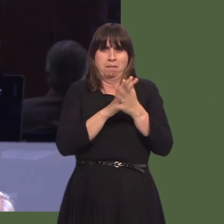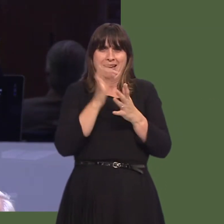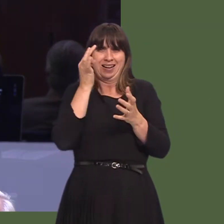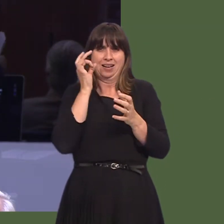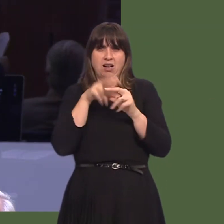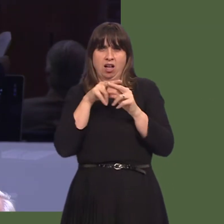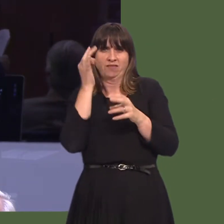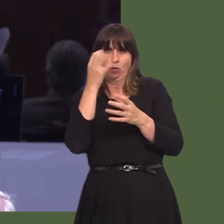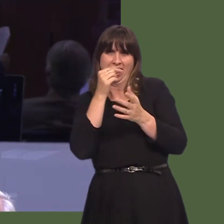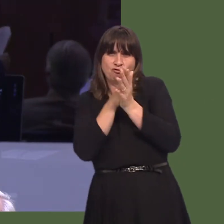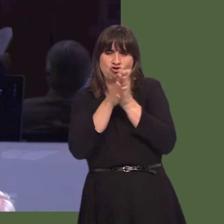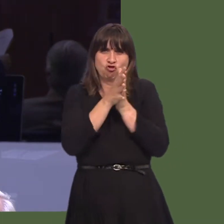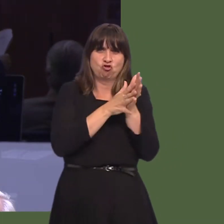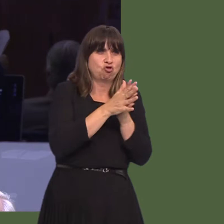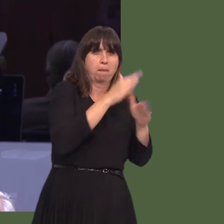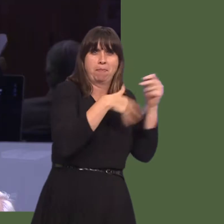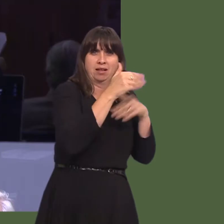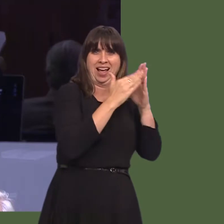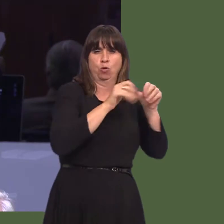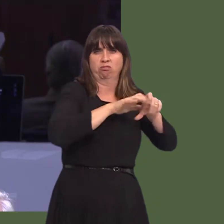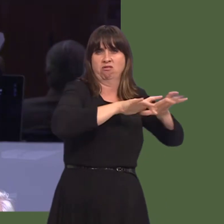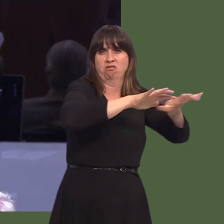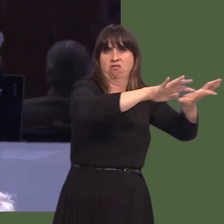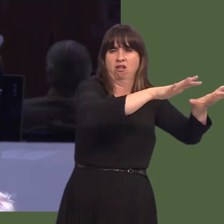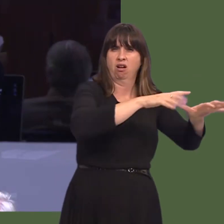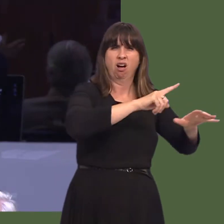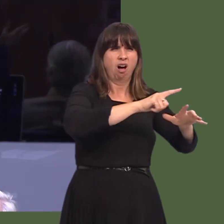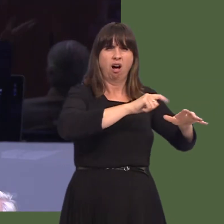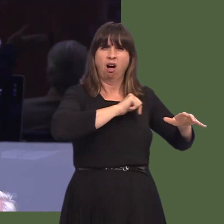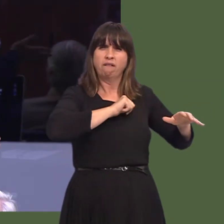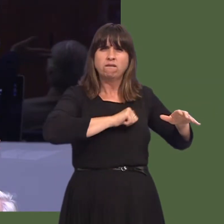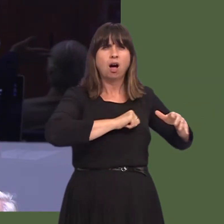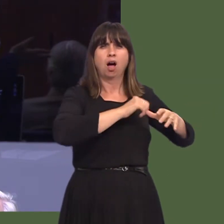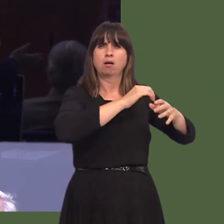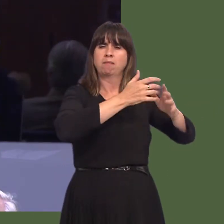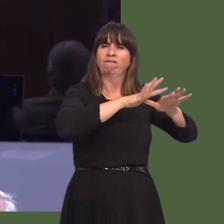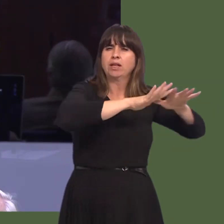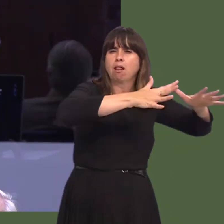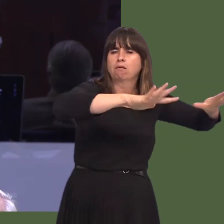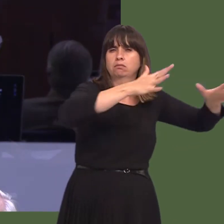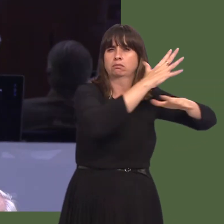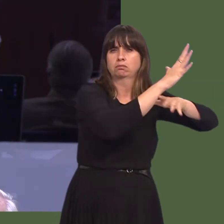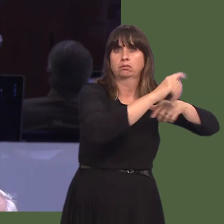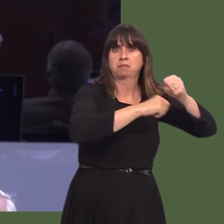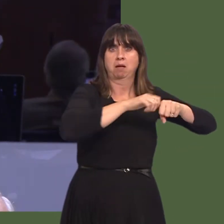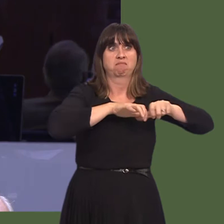We've already had housing developments infringing on the green belt and we're losing prime agricultural